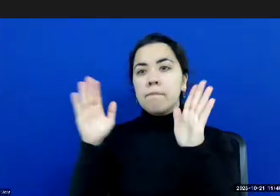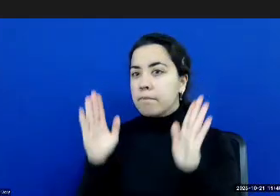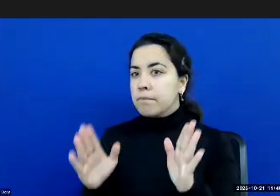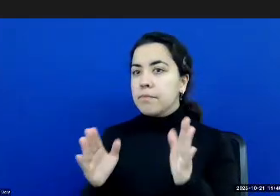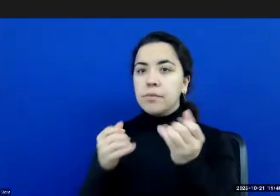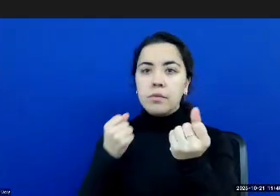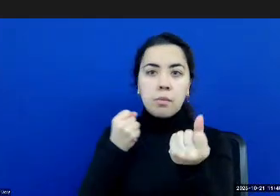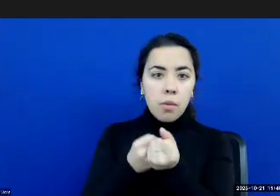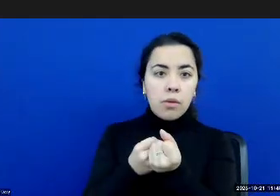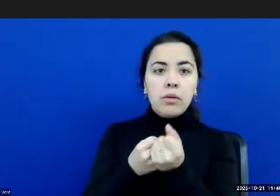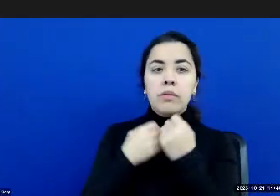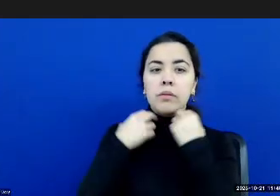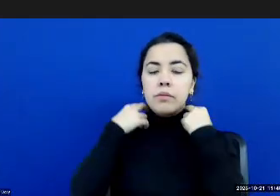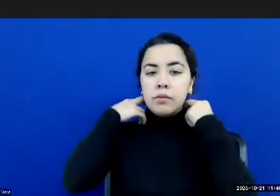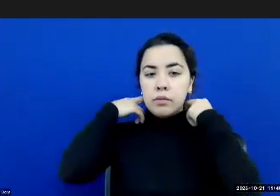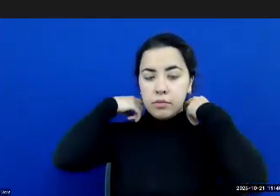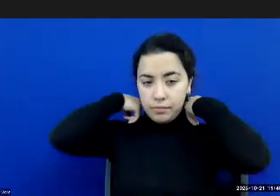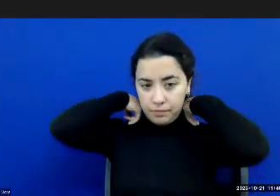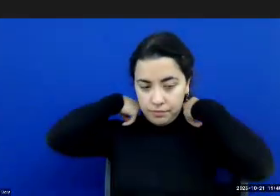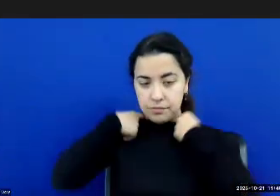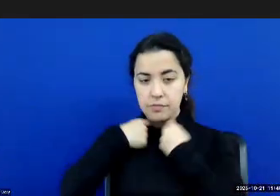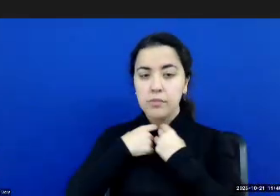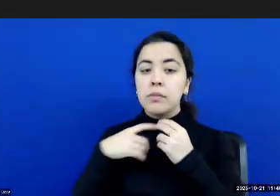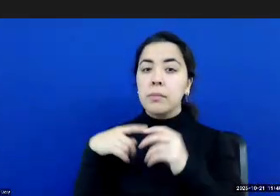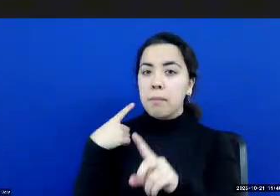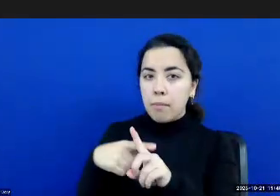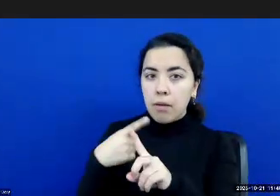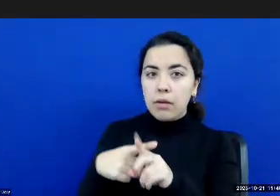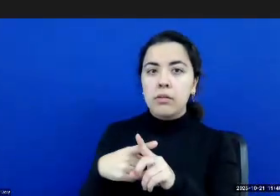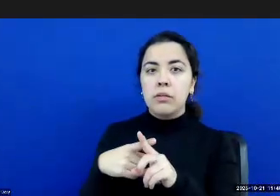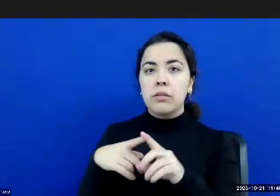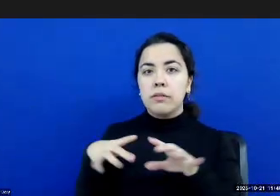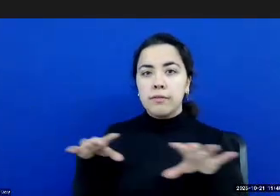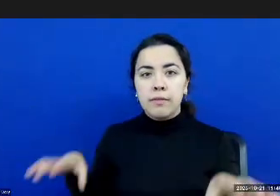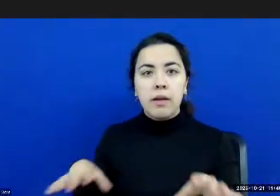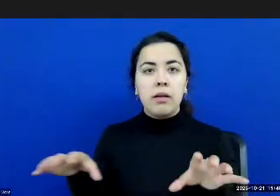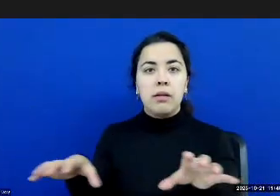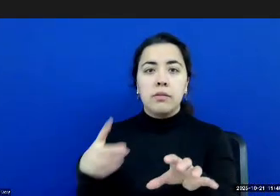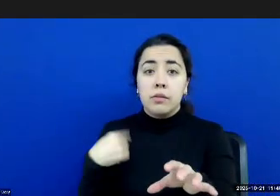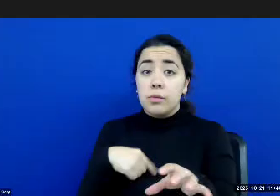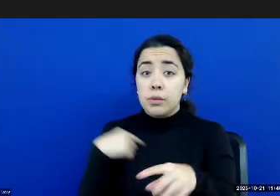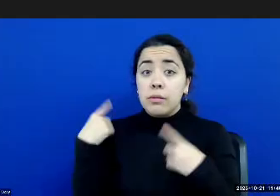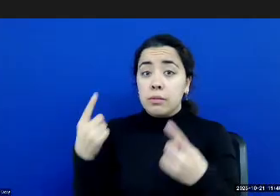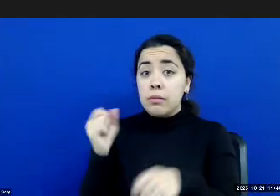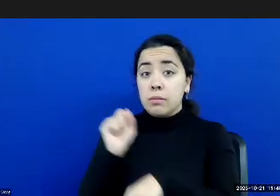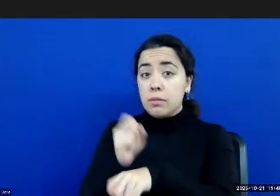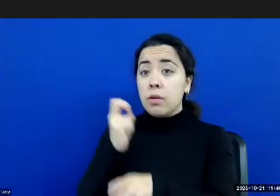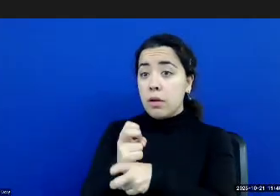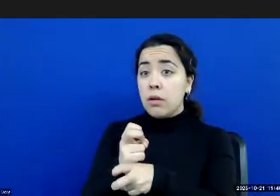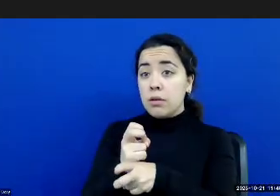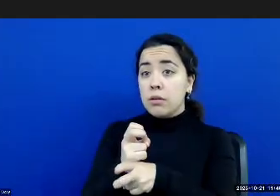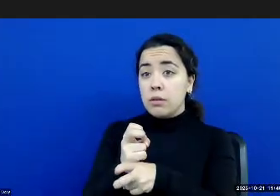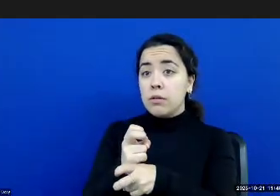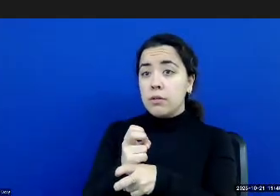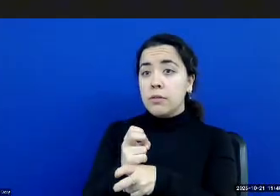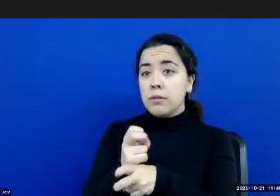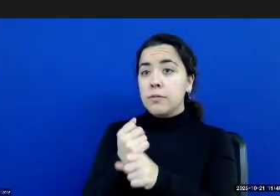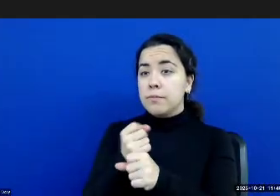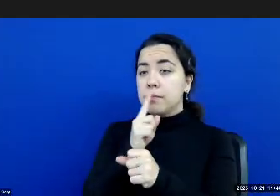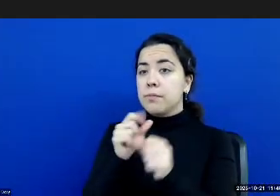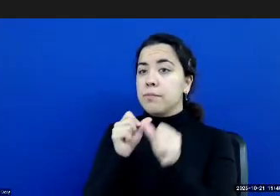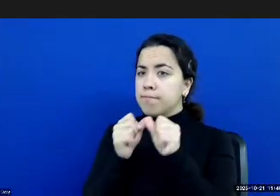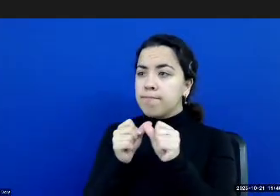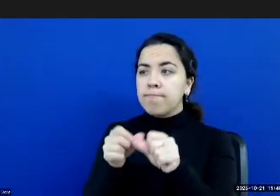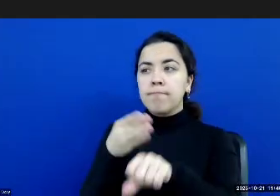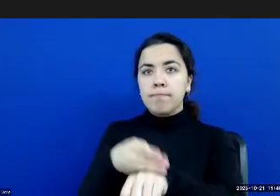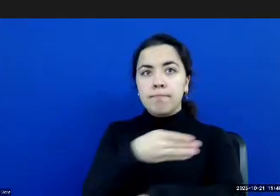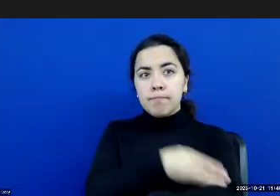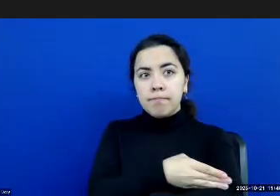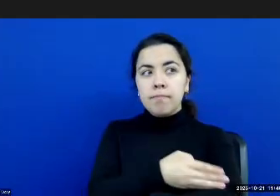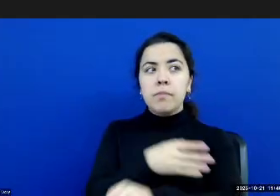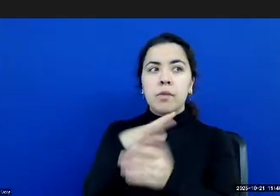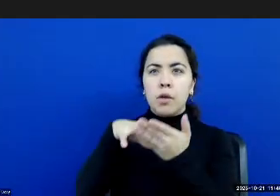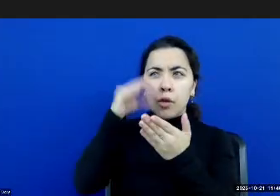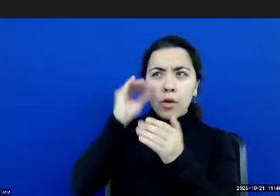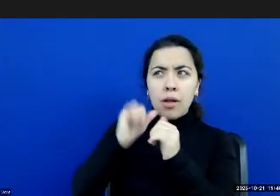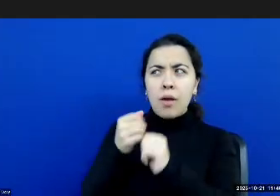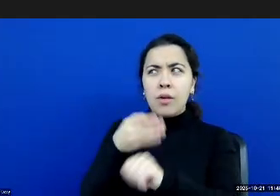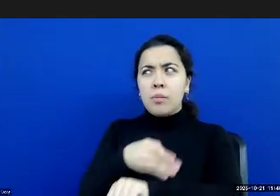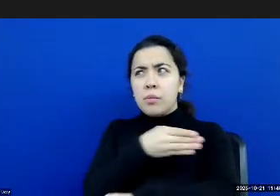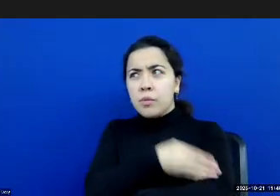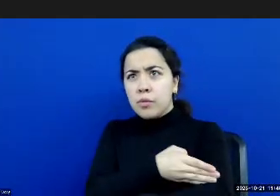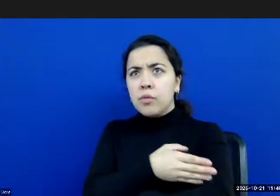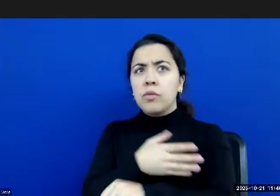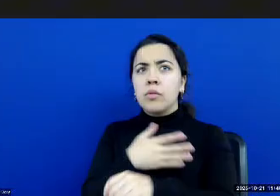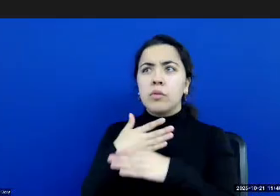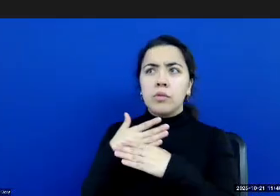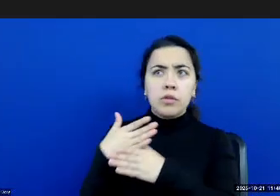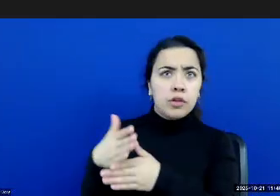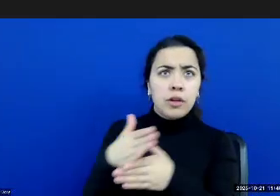Kathleen DeForest: has been very supportive and very positive and proactive. So we have been working very hard to continue to make things better, to learn how to make things better.